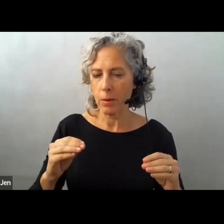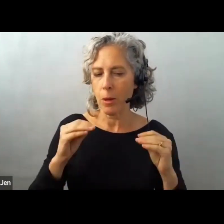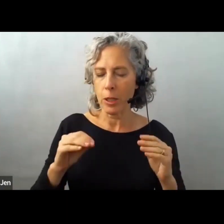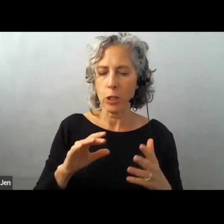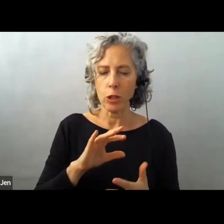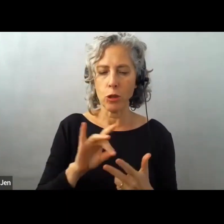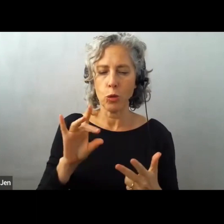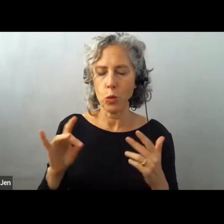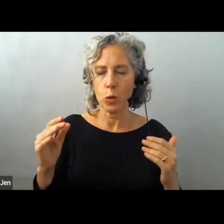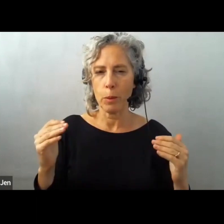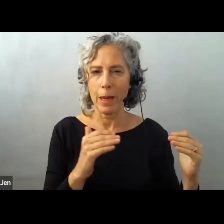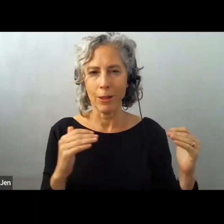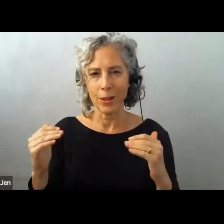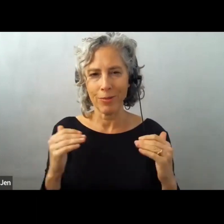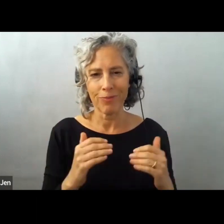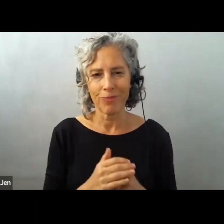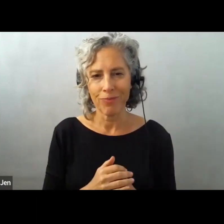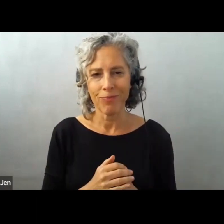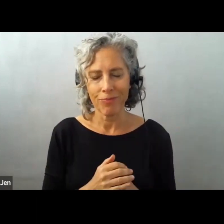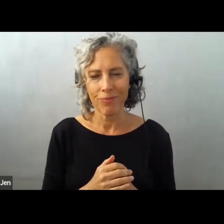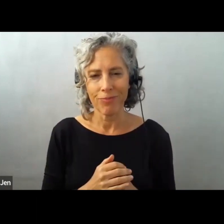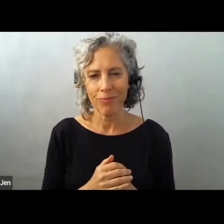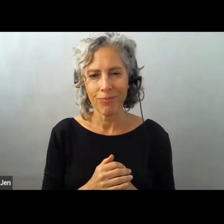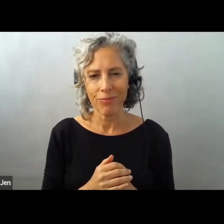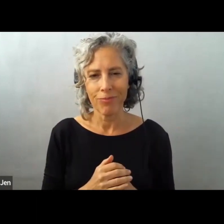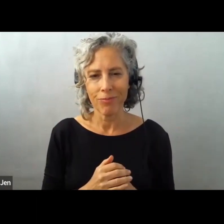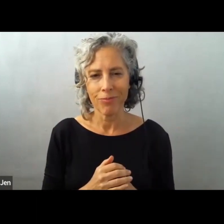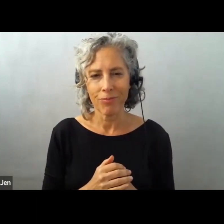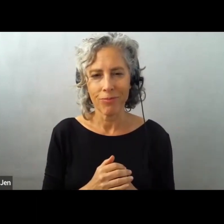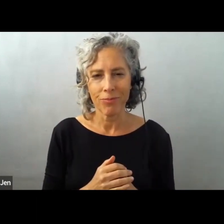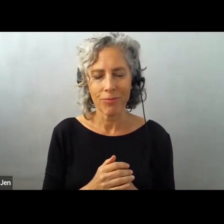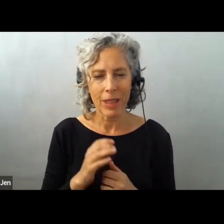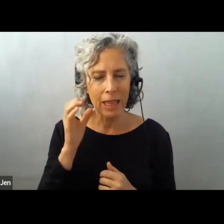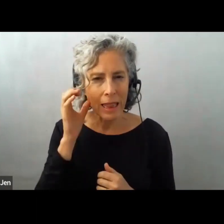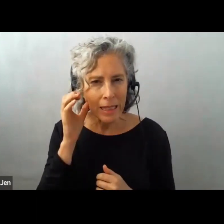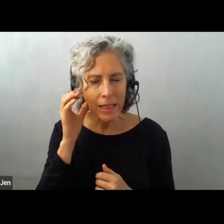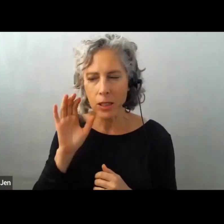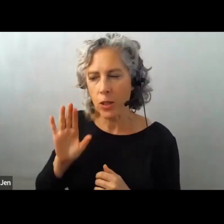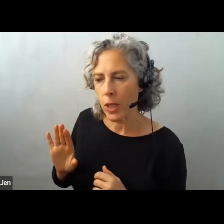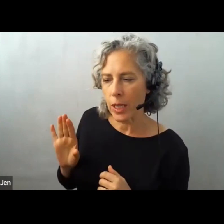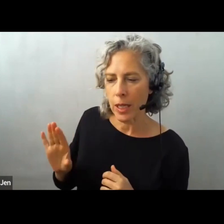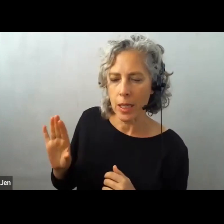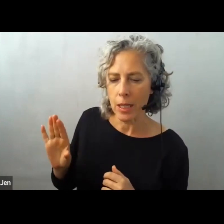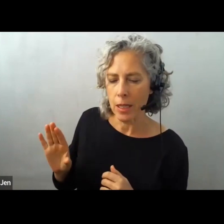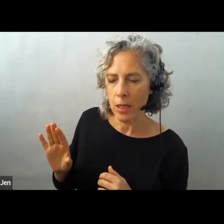battles. And to listen more to what is Andrea says, reality of